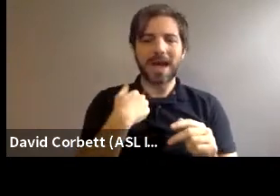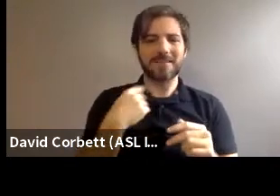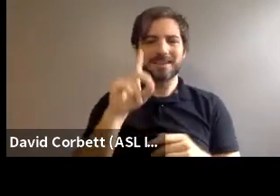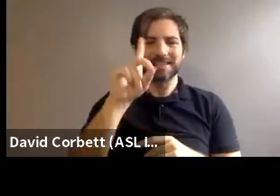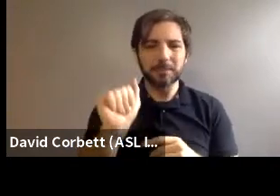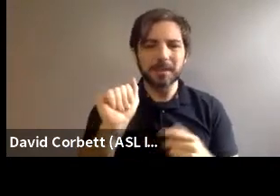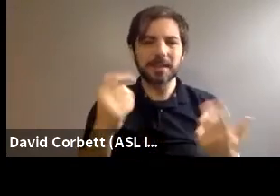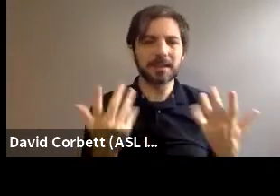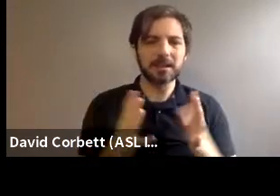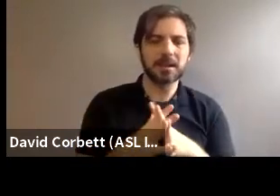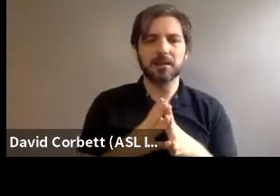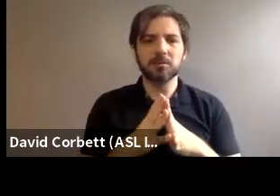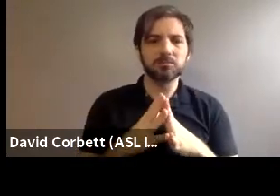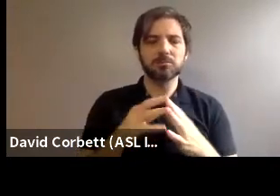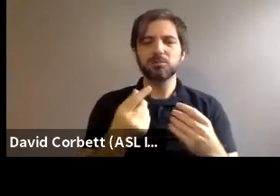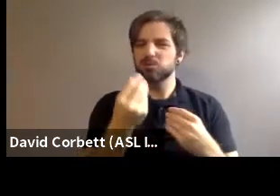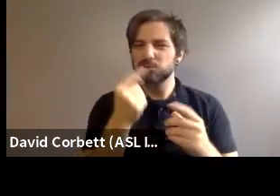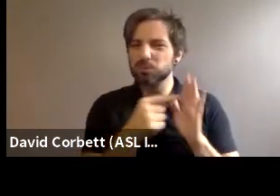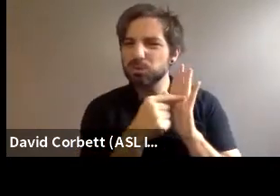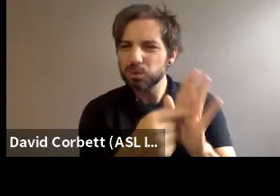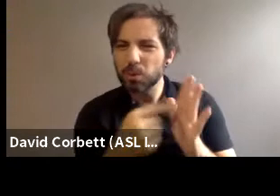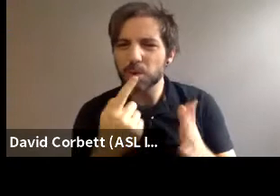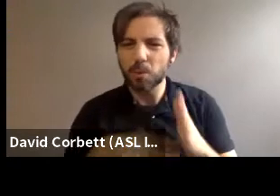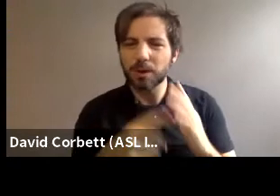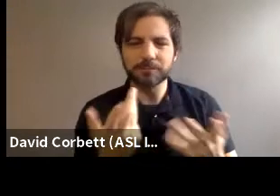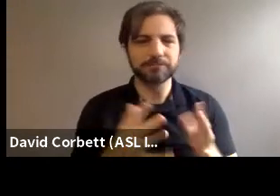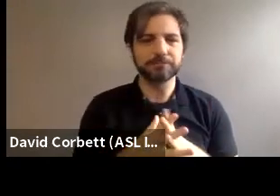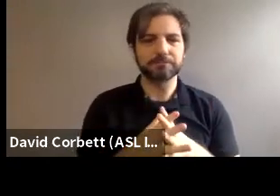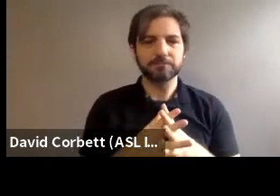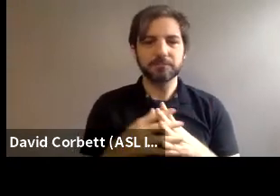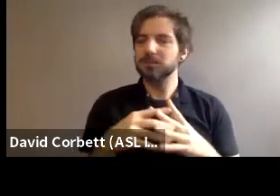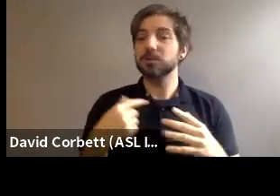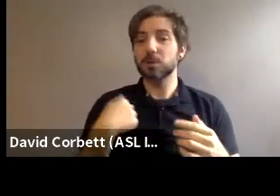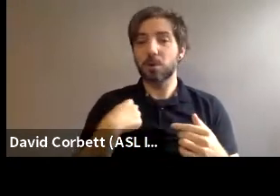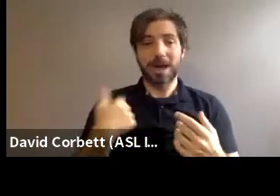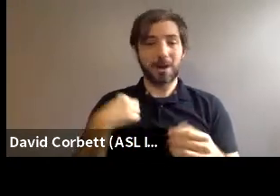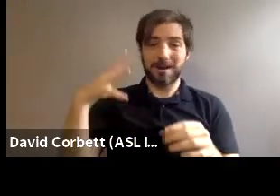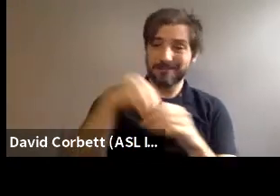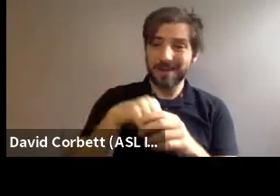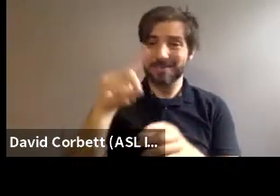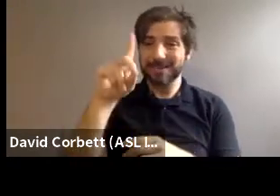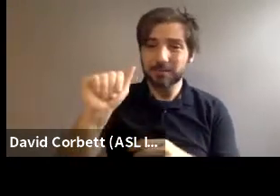just to give you some context. So I have long been involved with disability and performance.